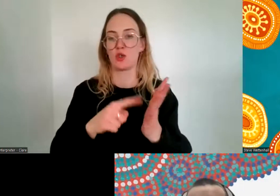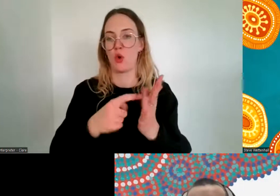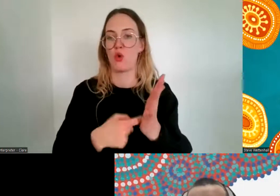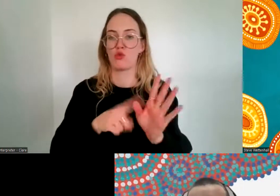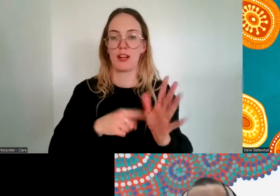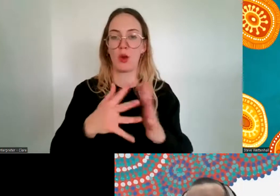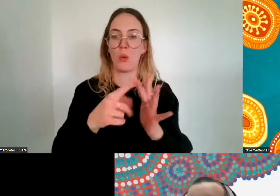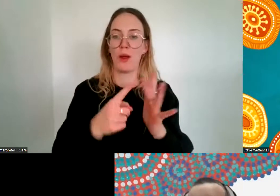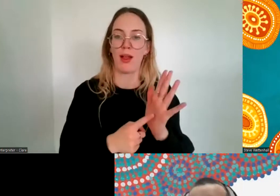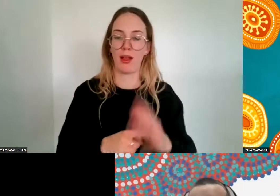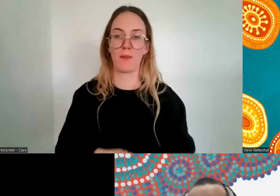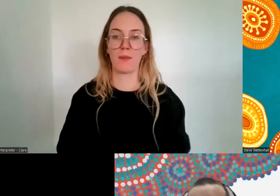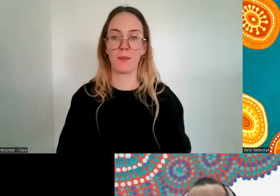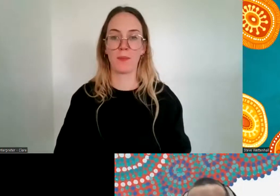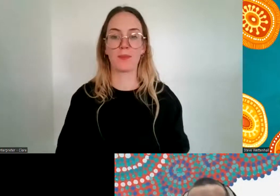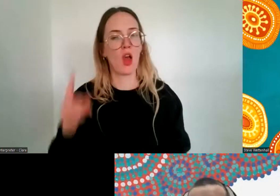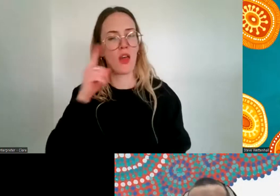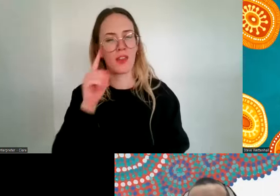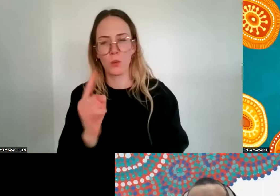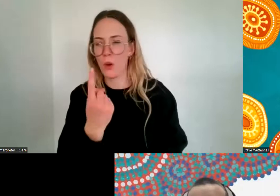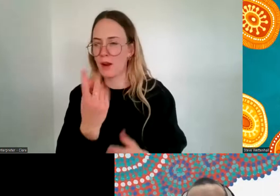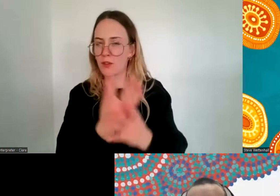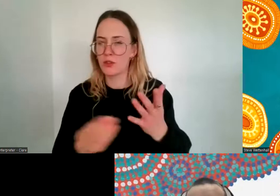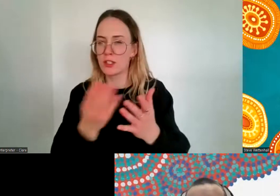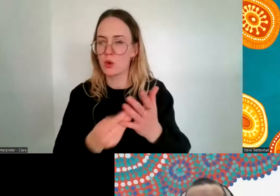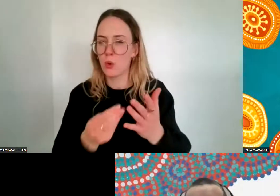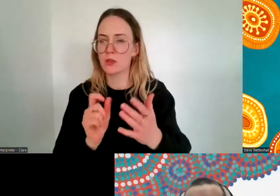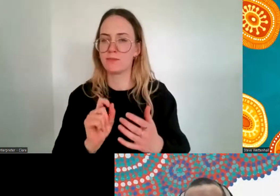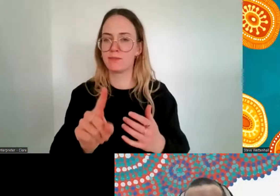one of the resources that will be shared that a document that we produced with other stakeholders,